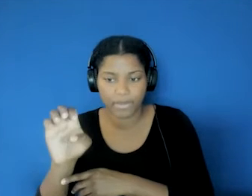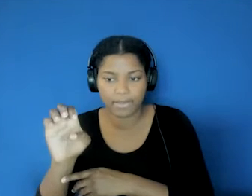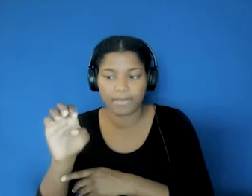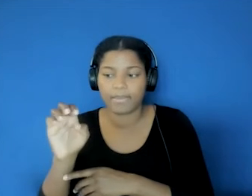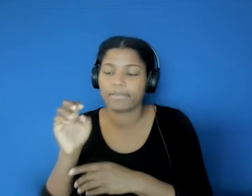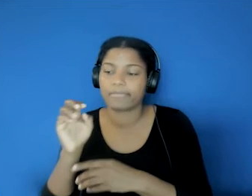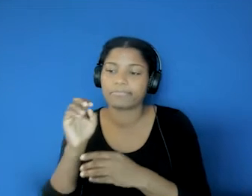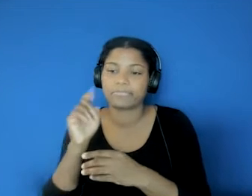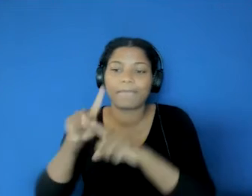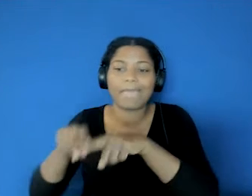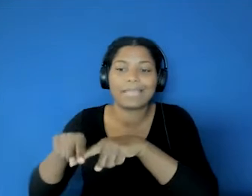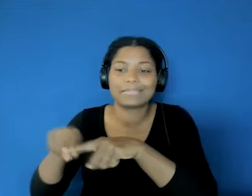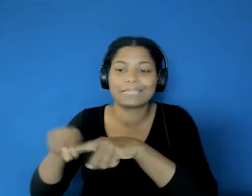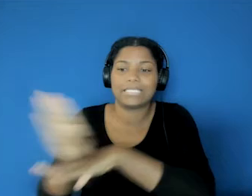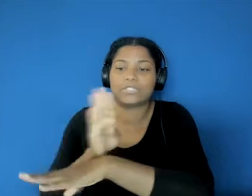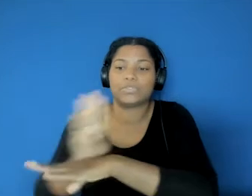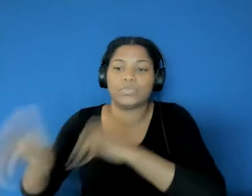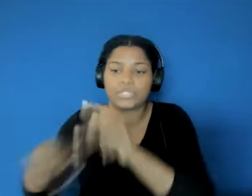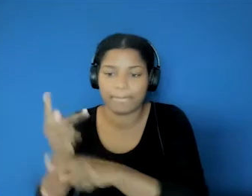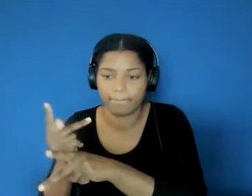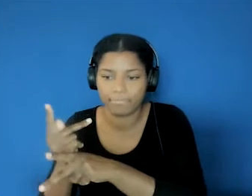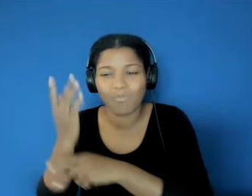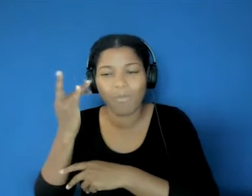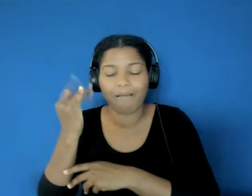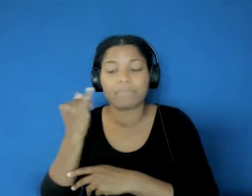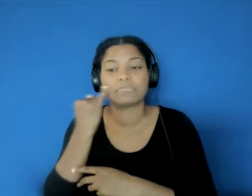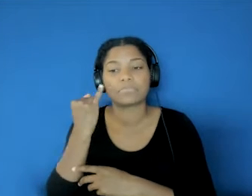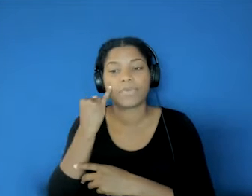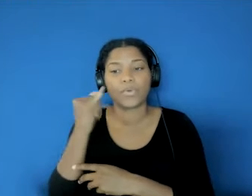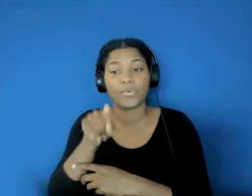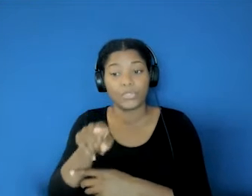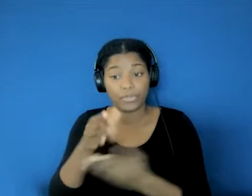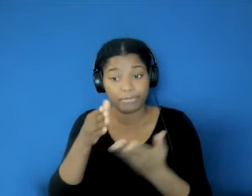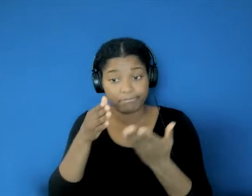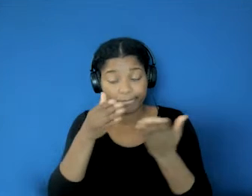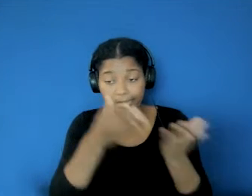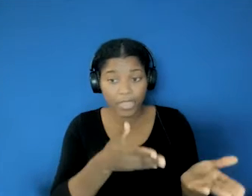And that is important because if you are at a non-PhD granting institution,